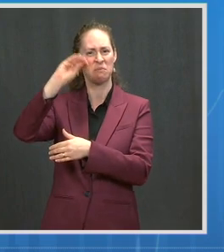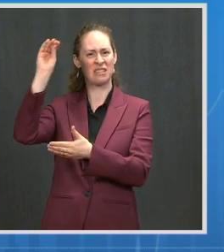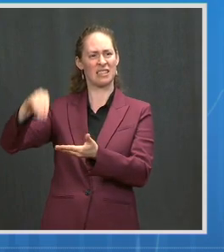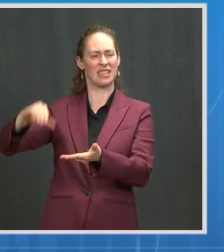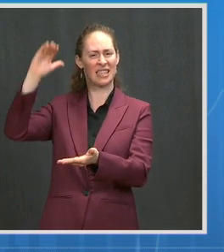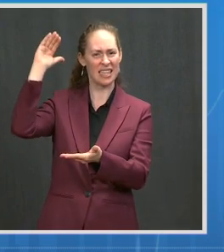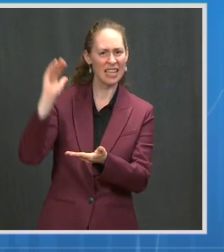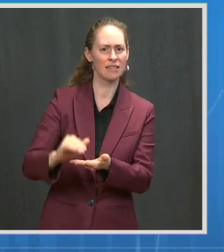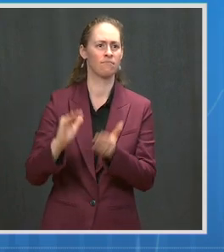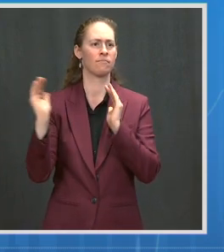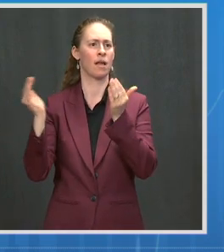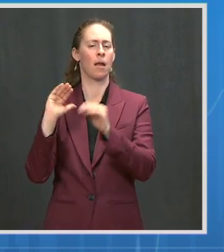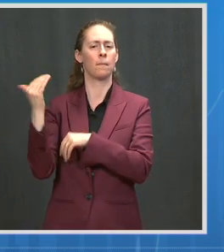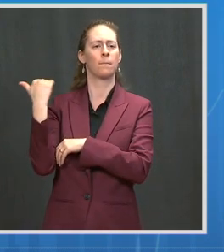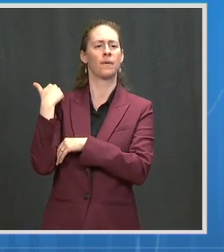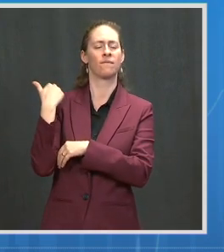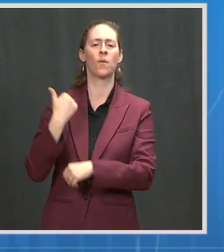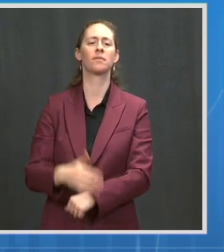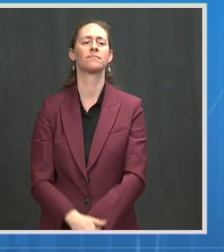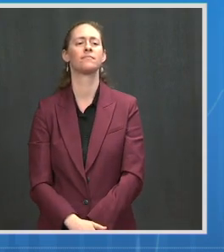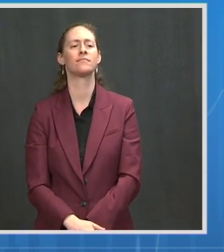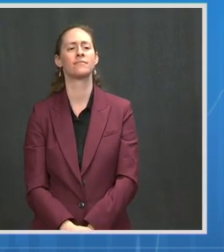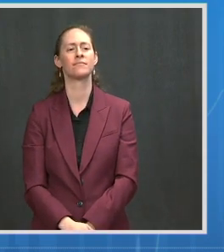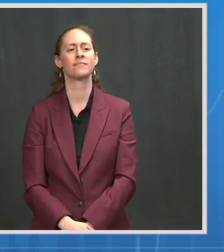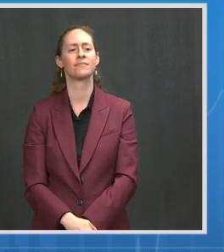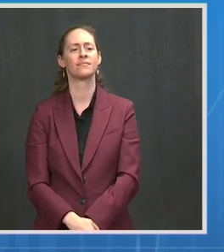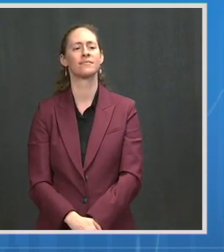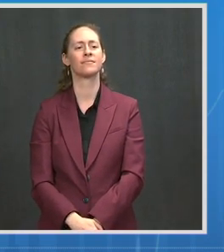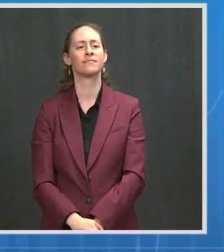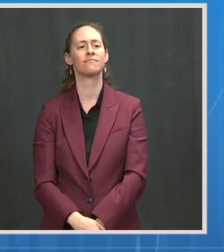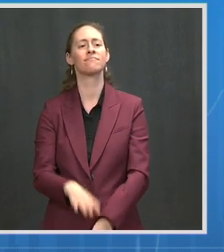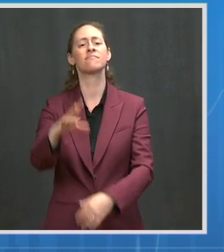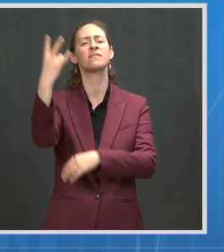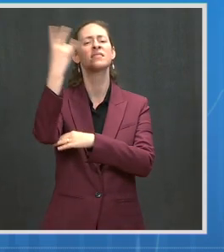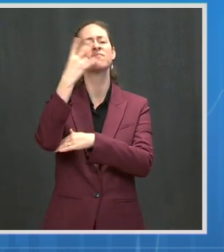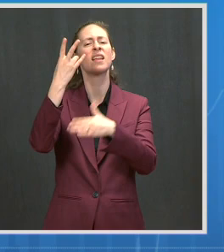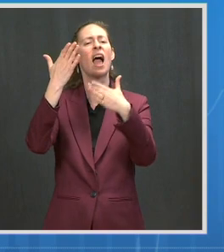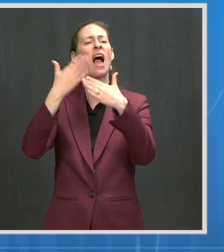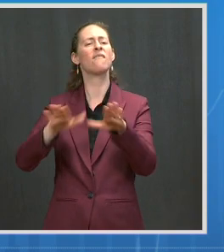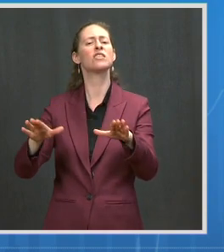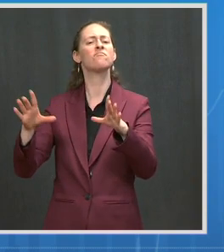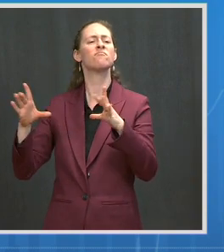to a new low of 546 per day. The last time our seven-day average